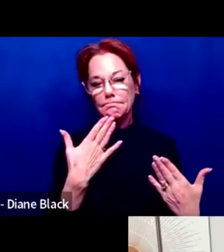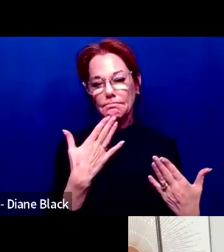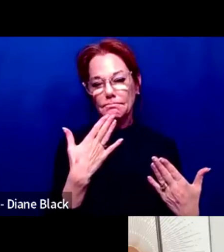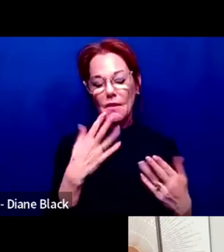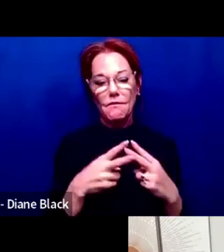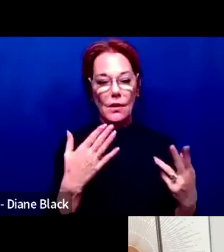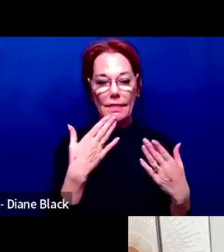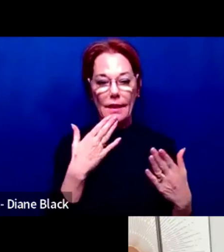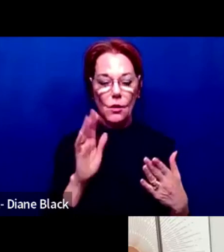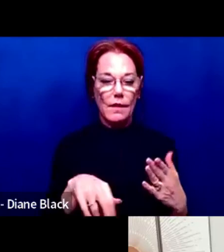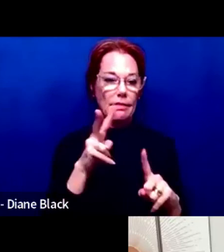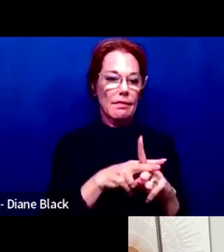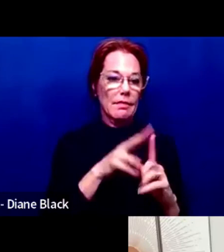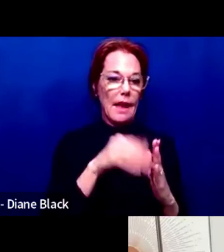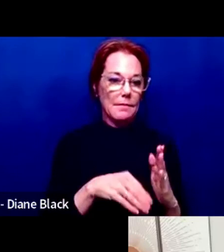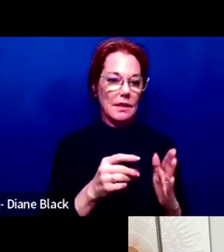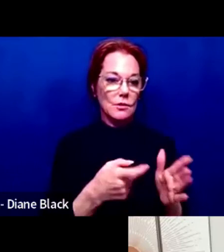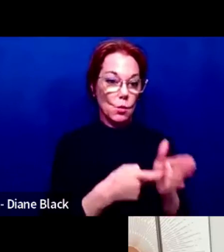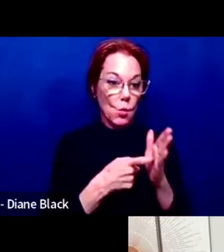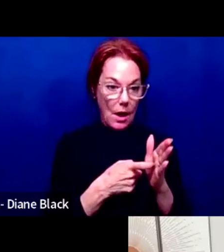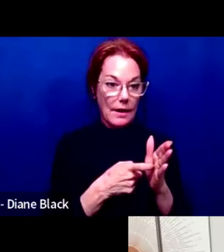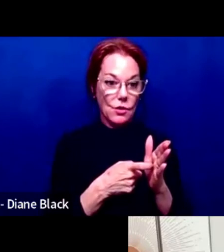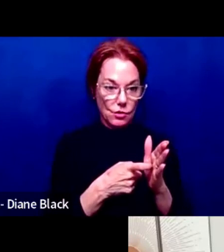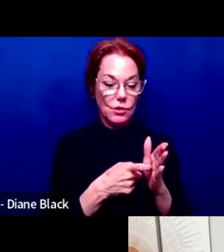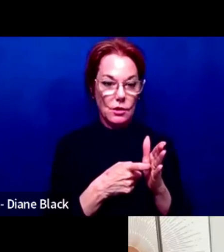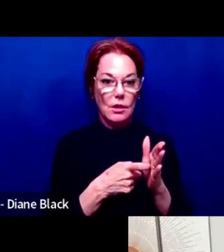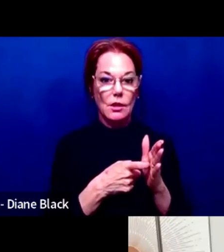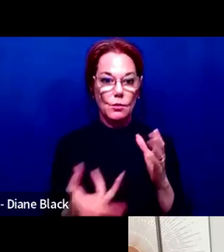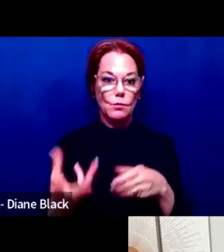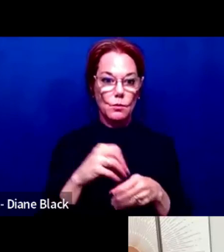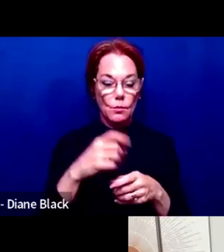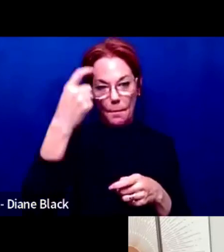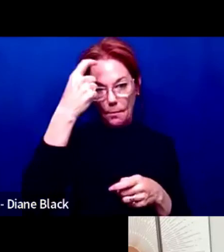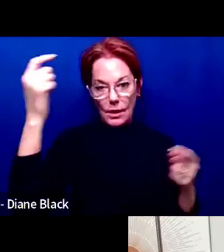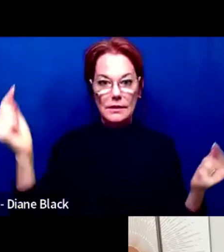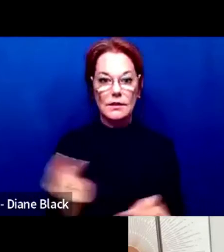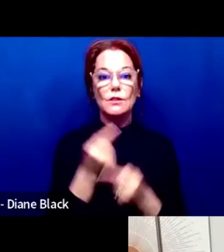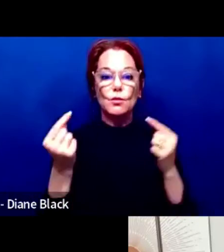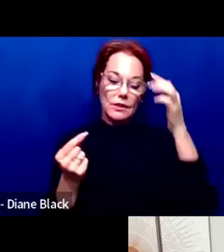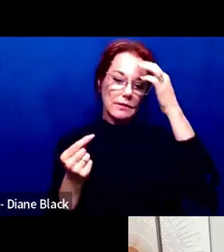this application to bring in the brain injury lead agency are